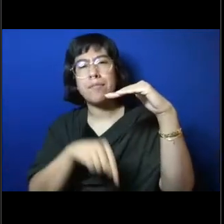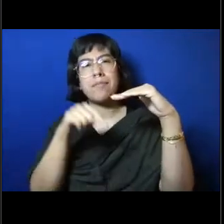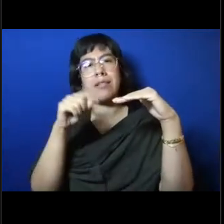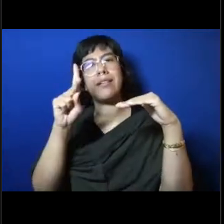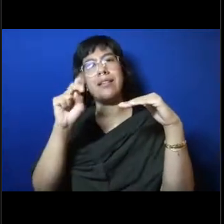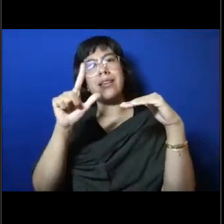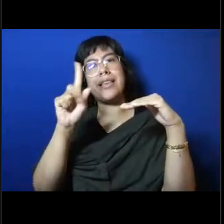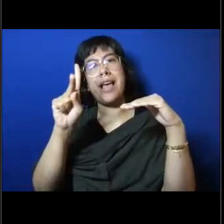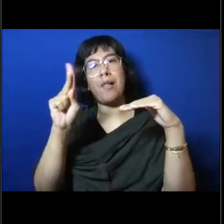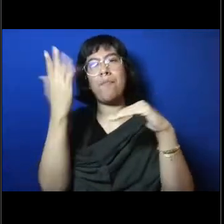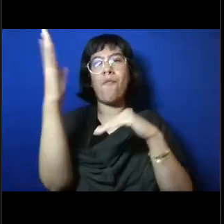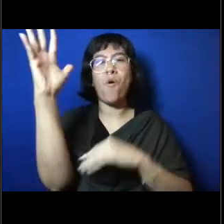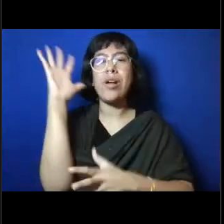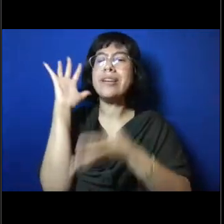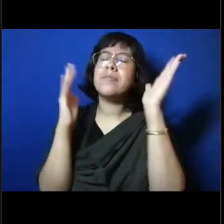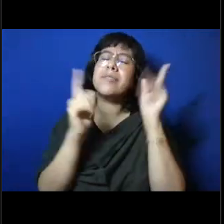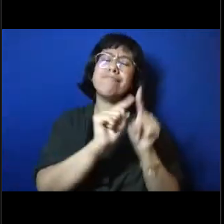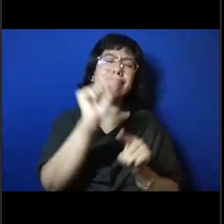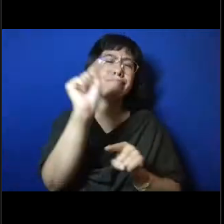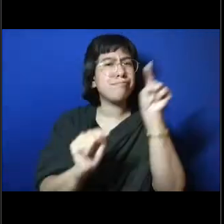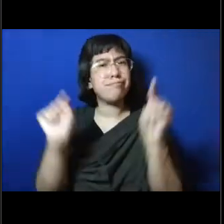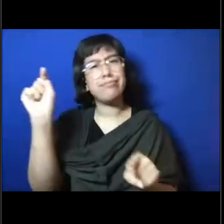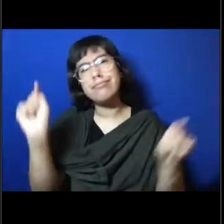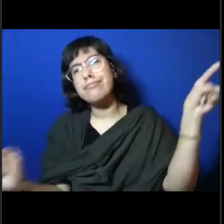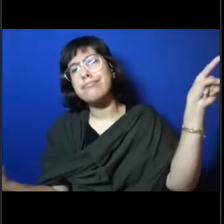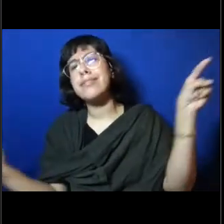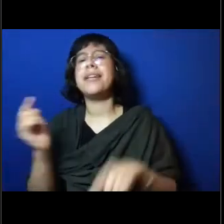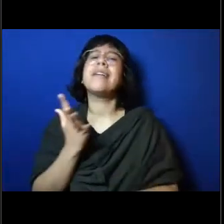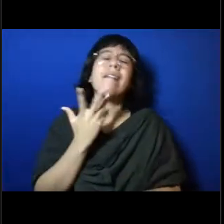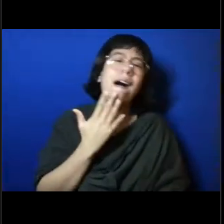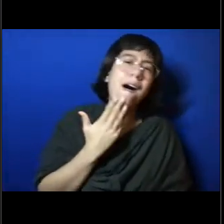but they have a huge diversity and color, and behavior.